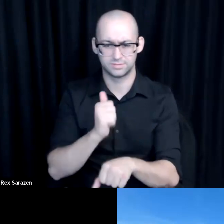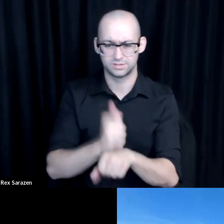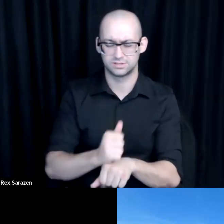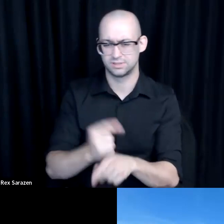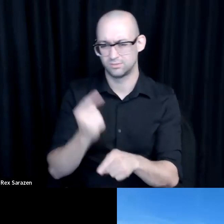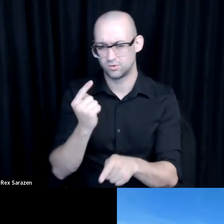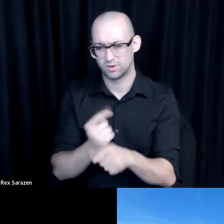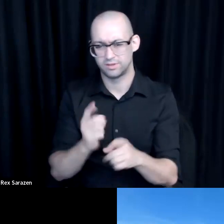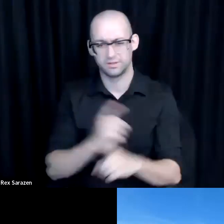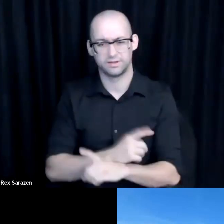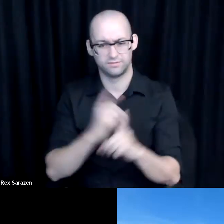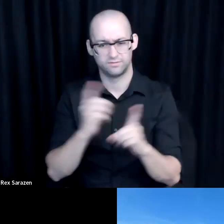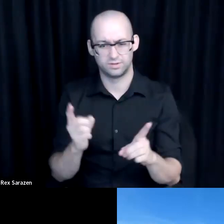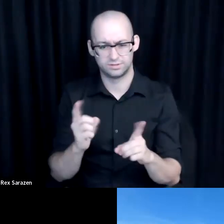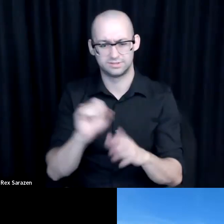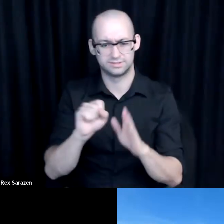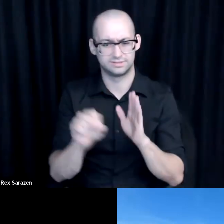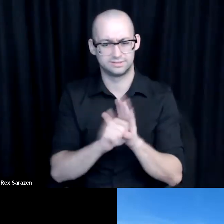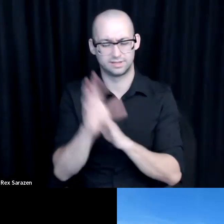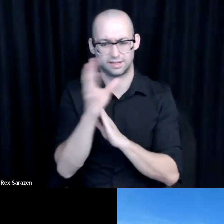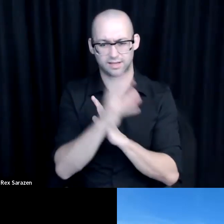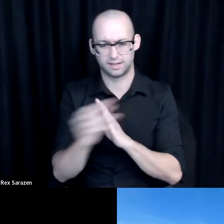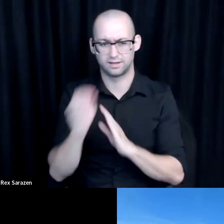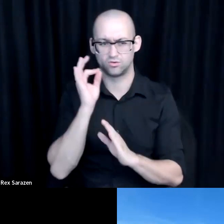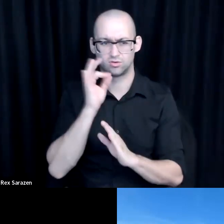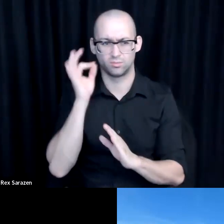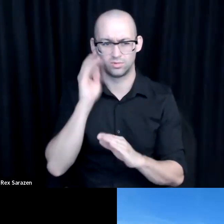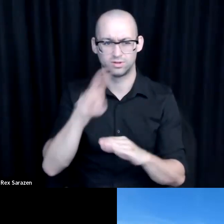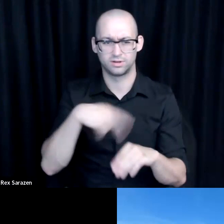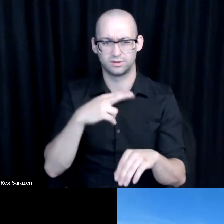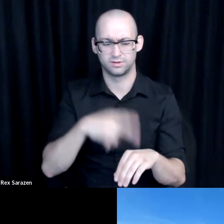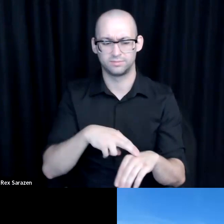for the State and for Tribal Nations, cause you're managing so many different programs